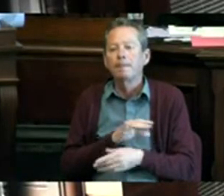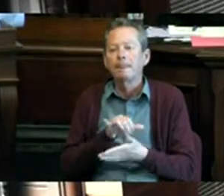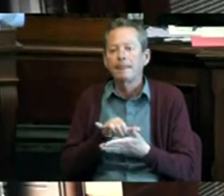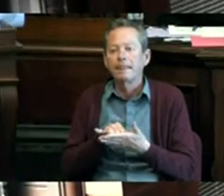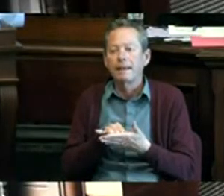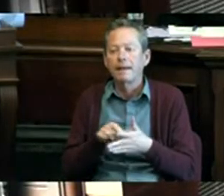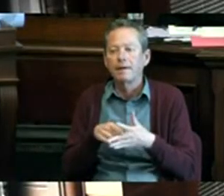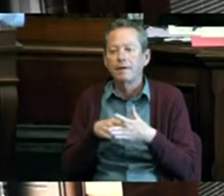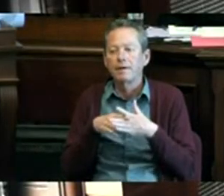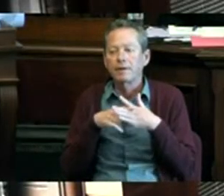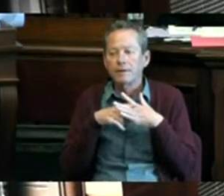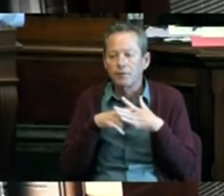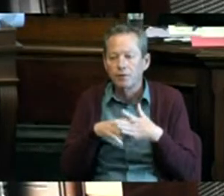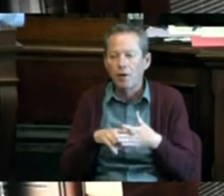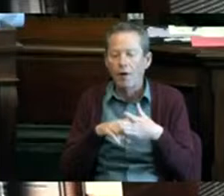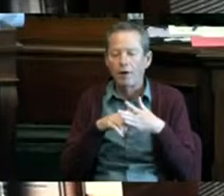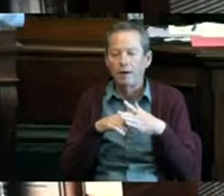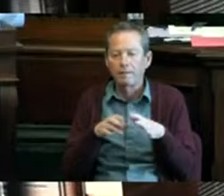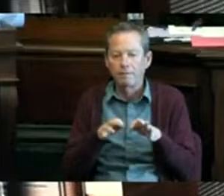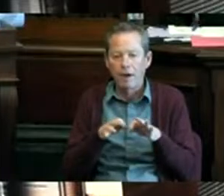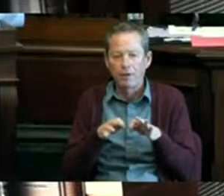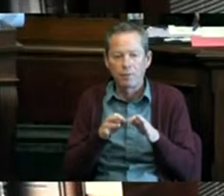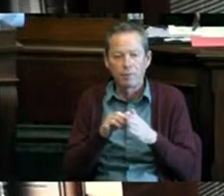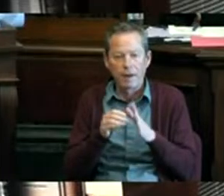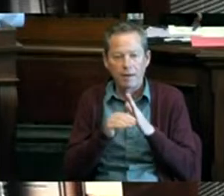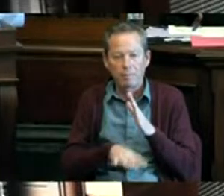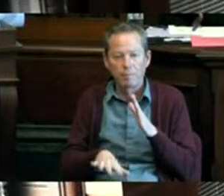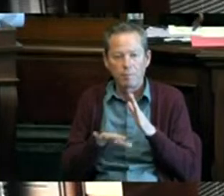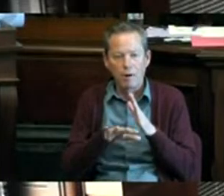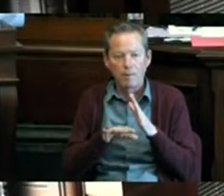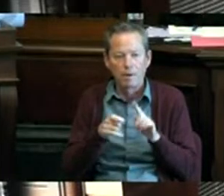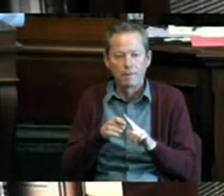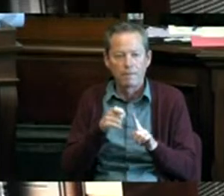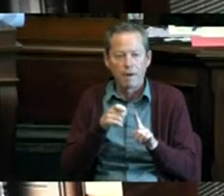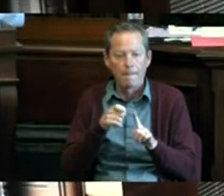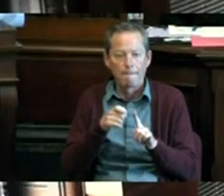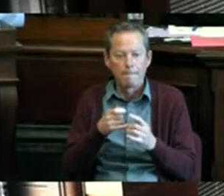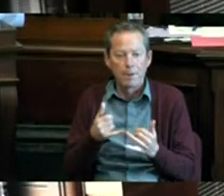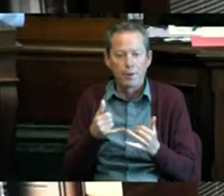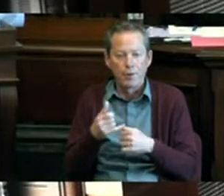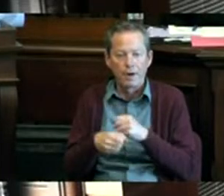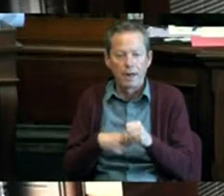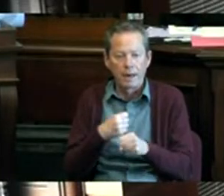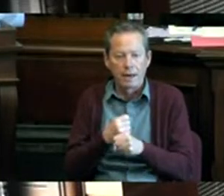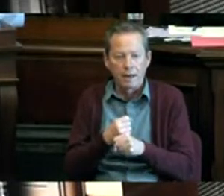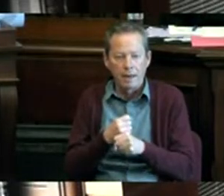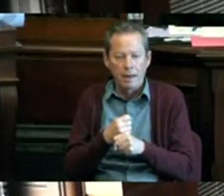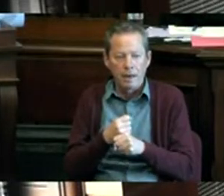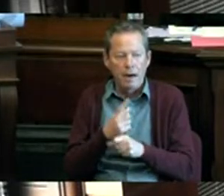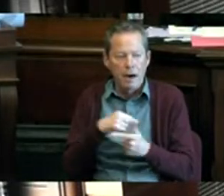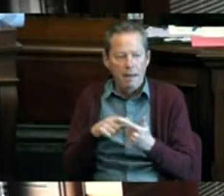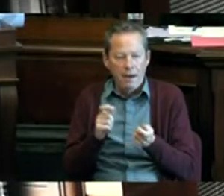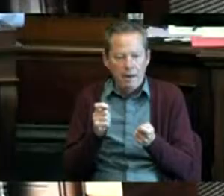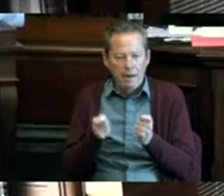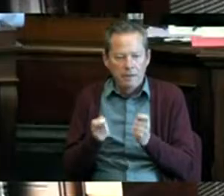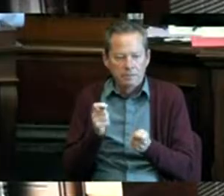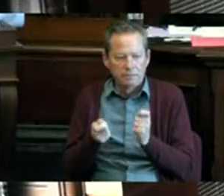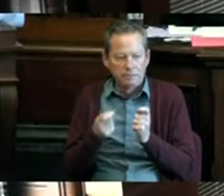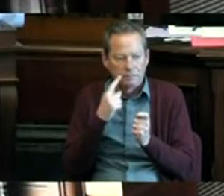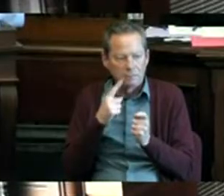calculate the tax levy that the